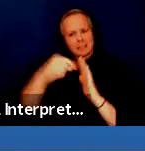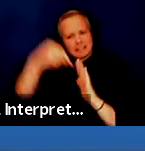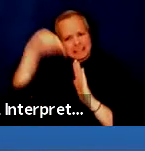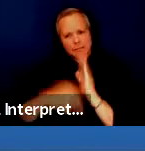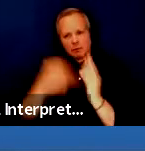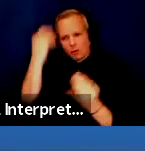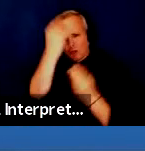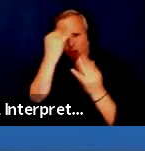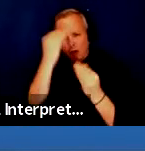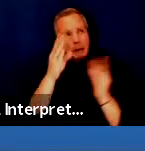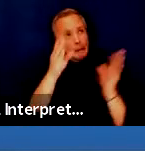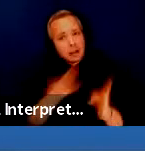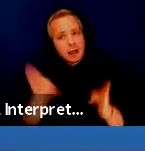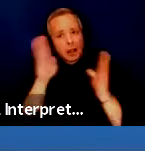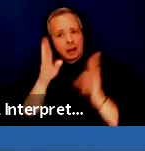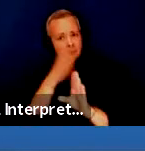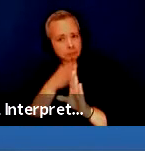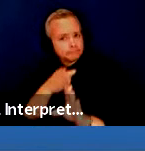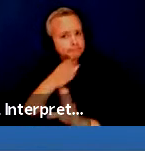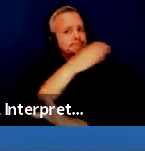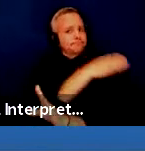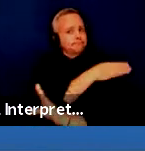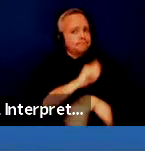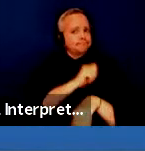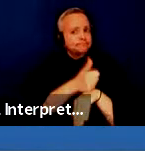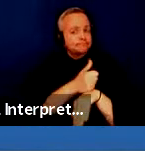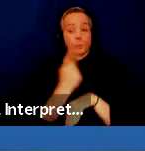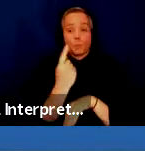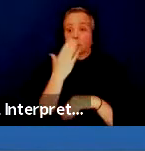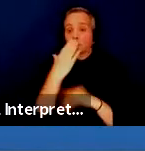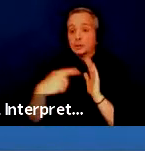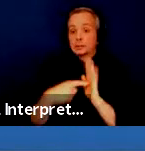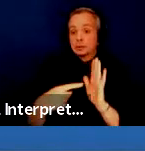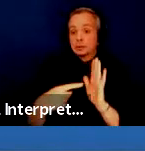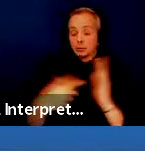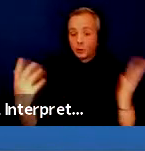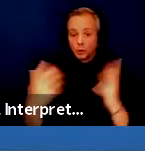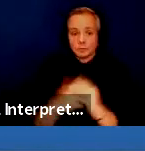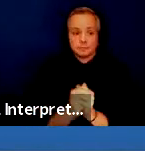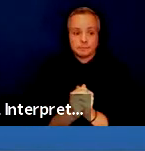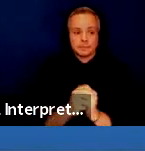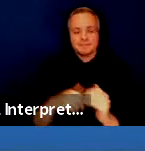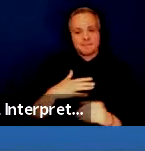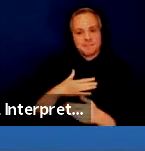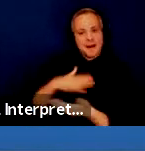THINKING AHEAD. A GREAT EXAMPLE OF THIS IS THE PRESCHOOL THAT I CHOSE FOR MY SON.